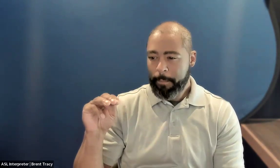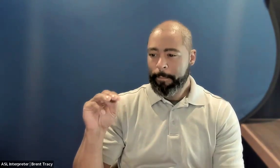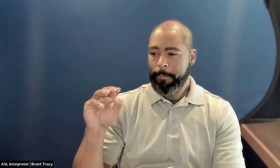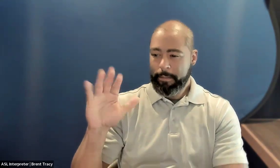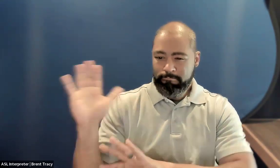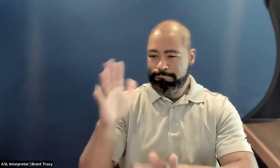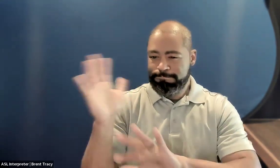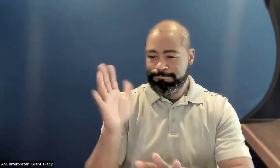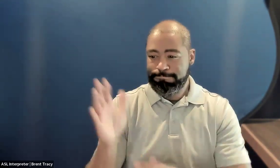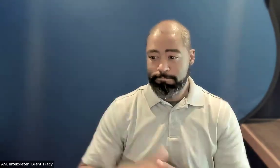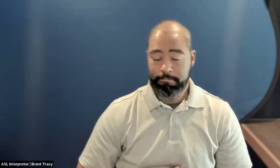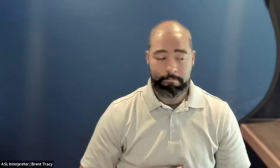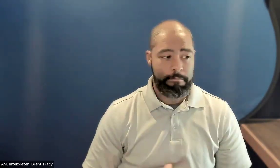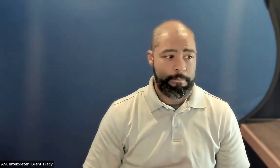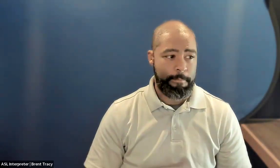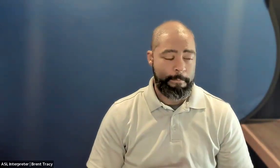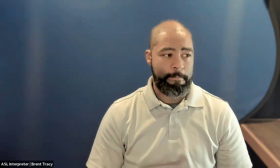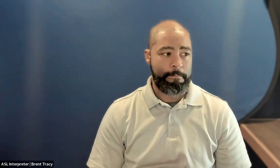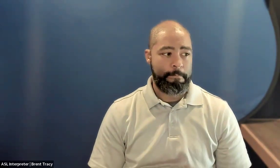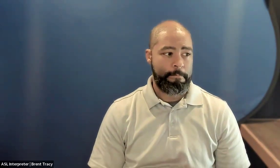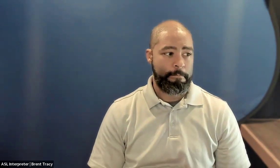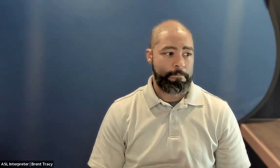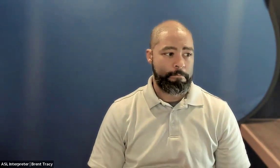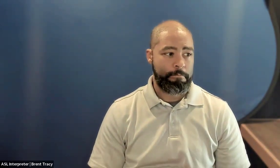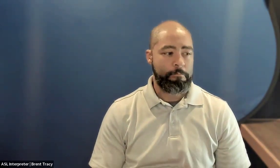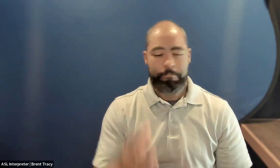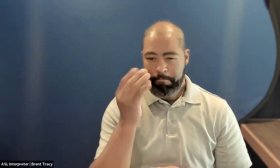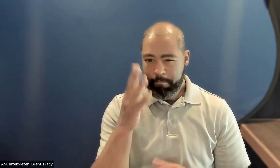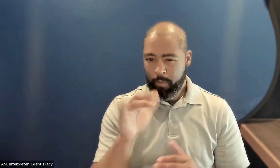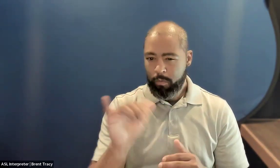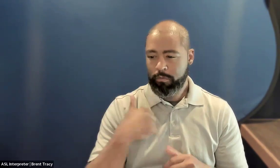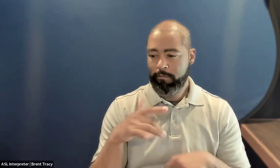available to learn more about the Massachusetts Coast Flood